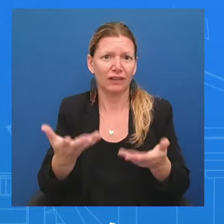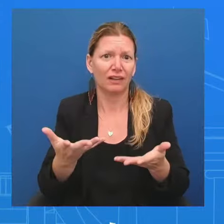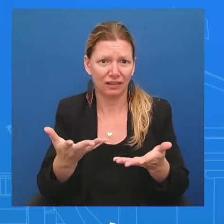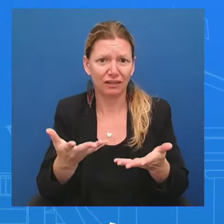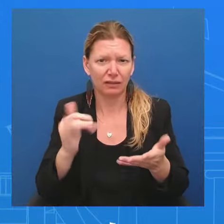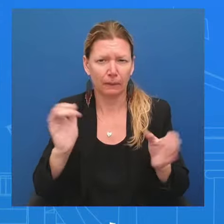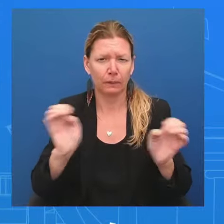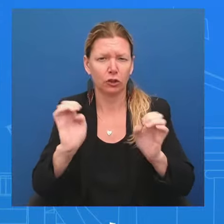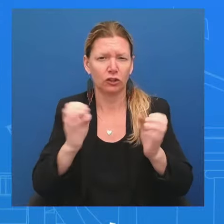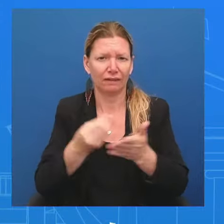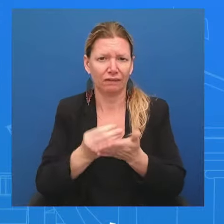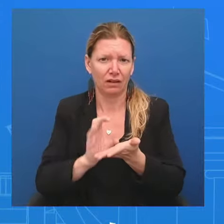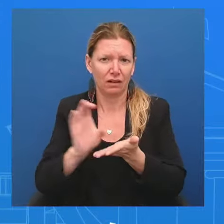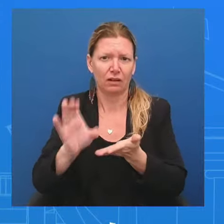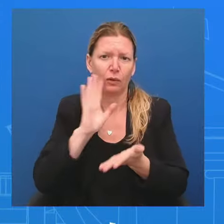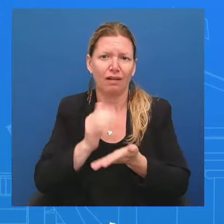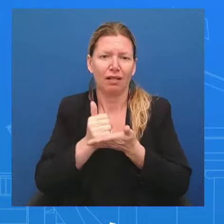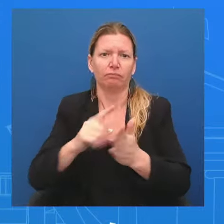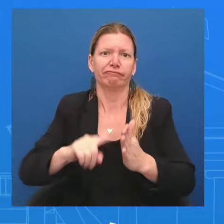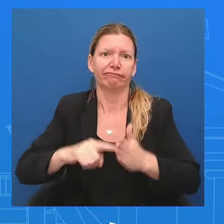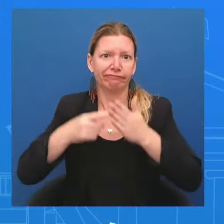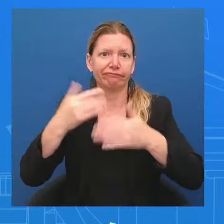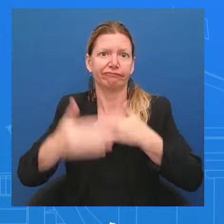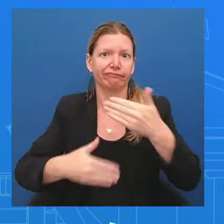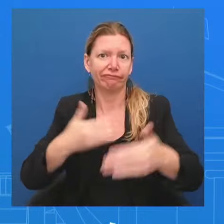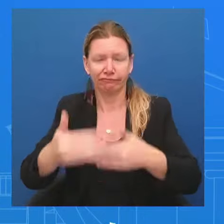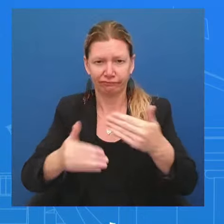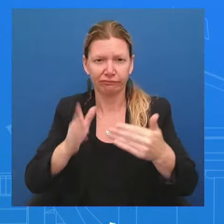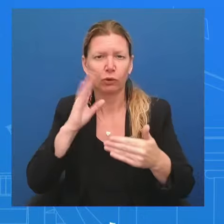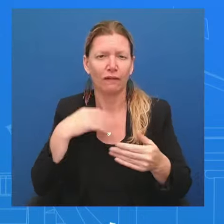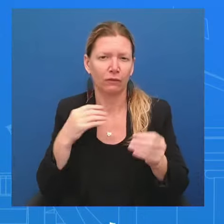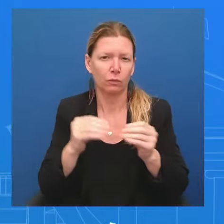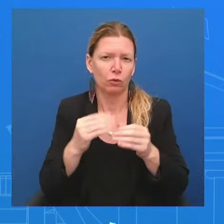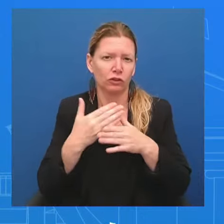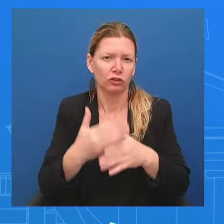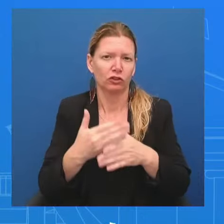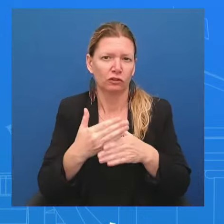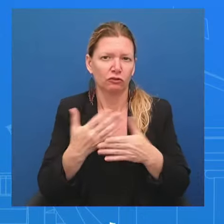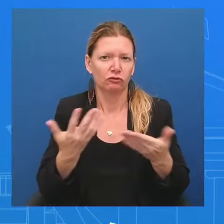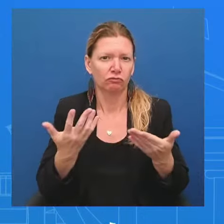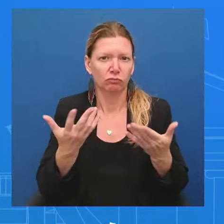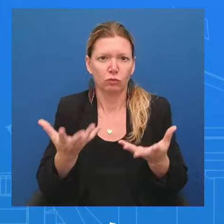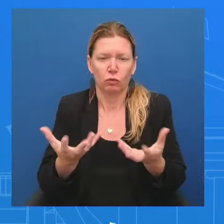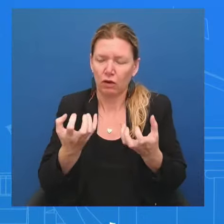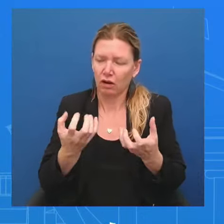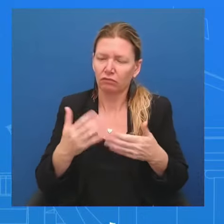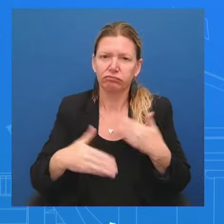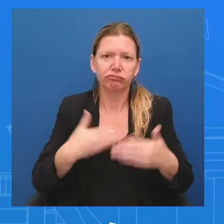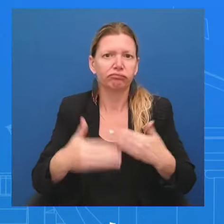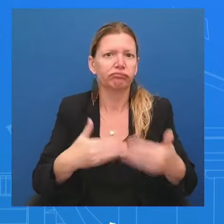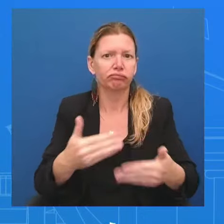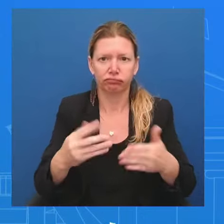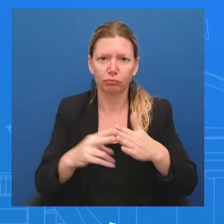that we can to get the bridge up, to get things moving obviously in that area. And it is important that we get that done